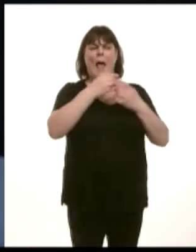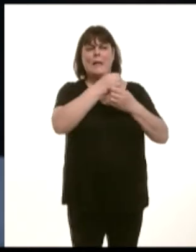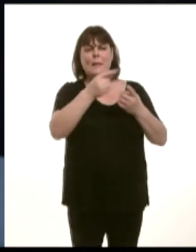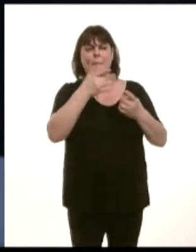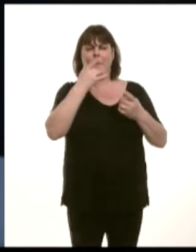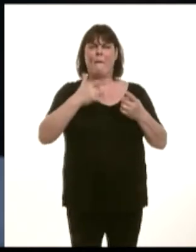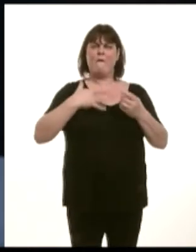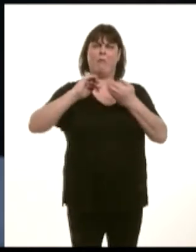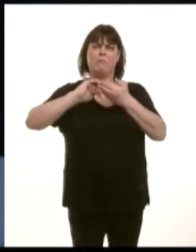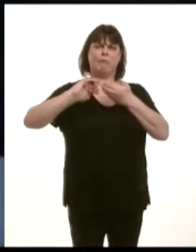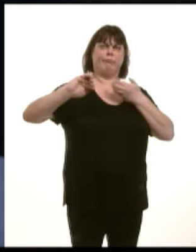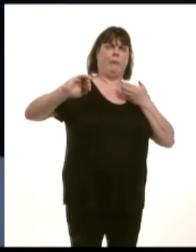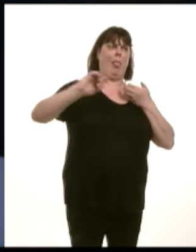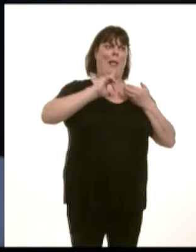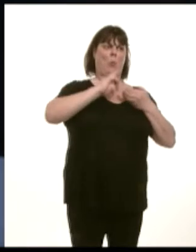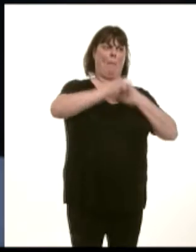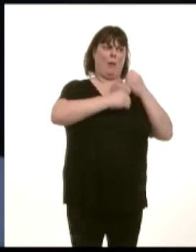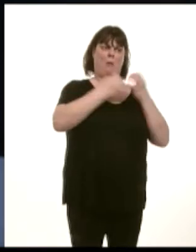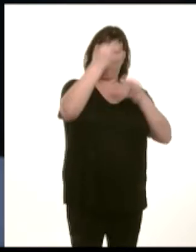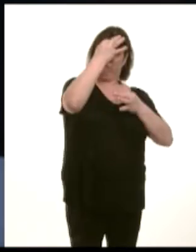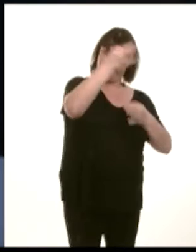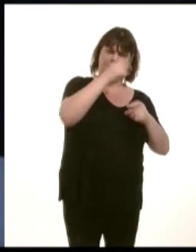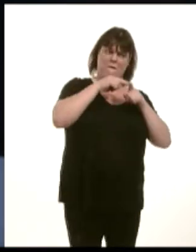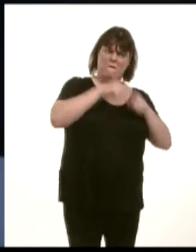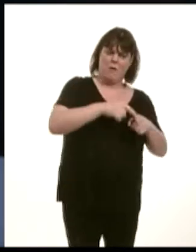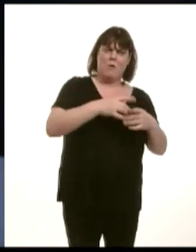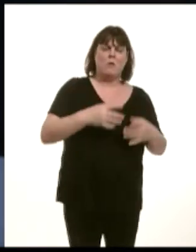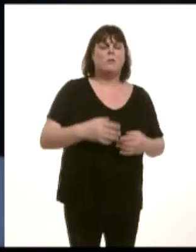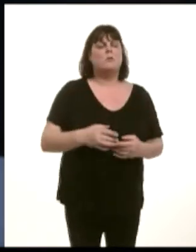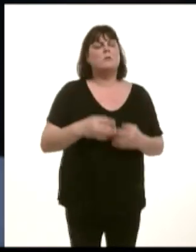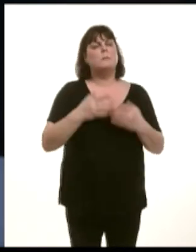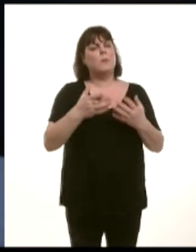In that context, First Minister, will you commit to seeking a meeting with the Prime